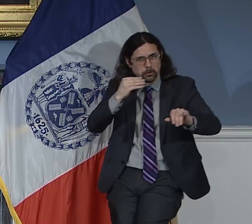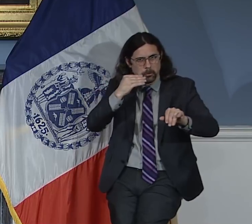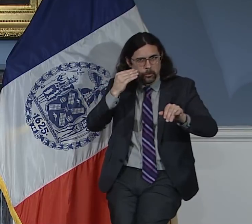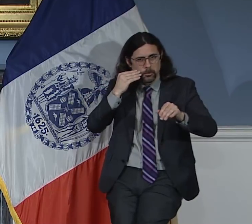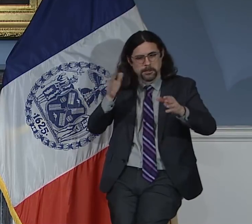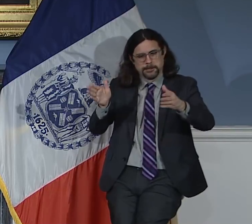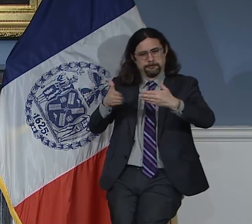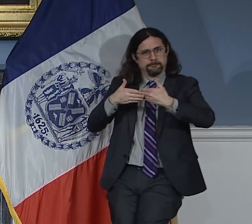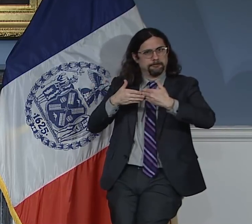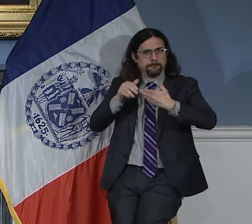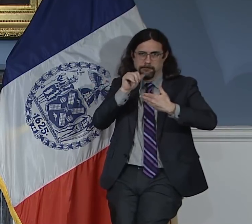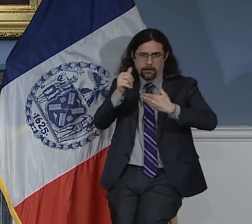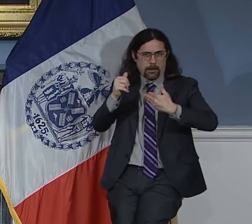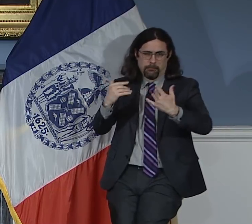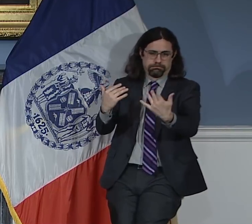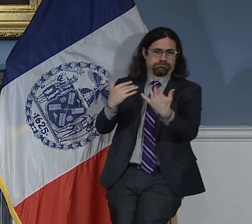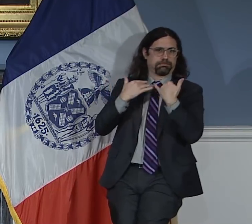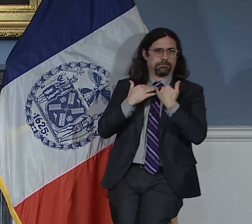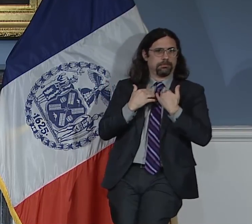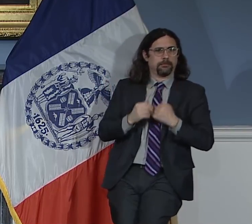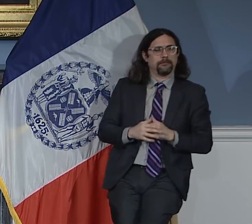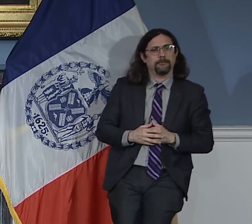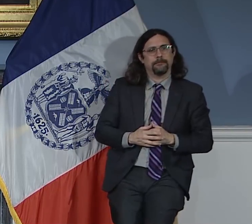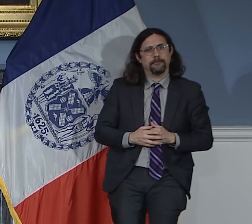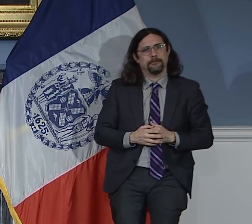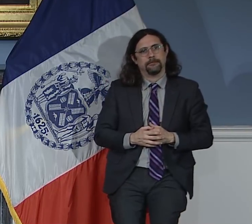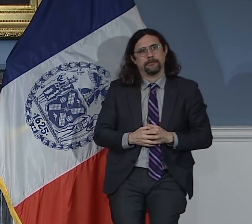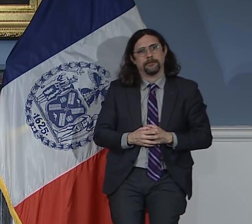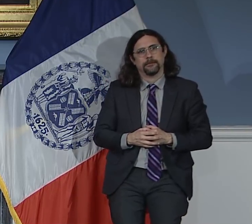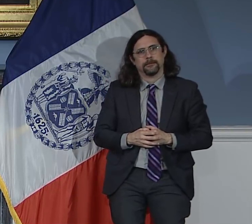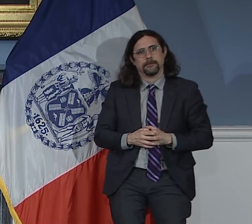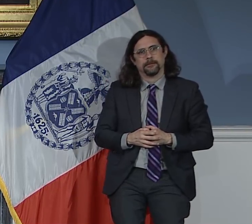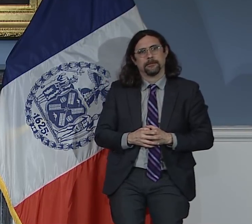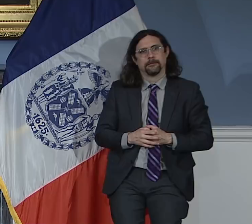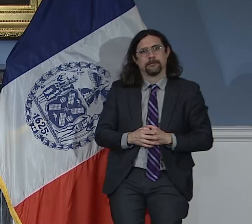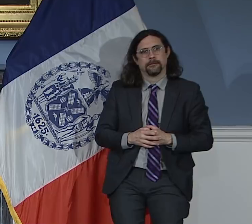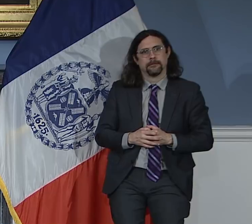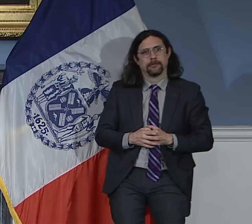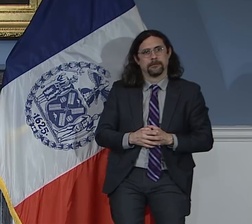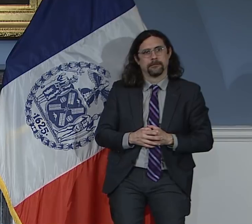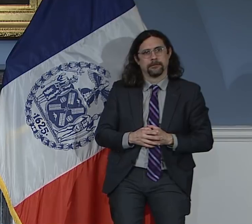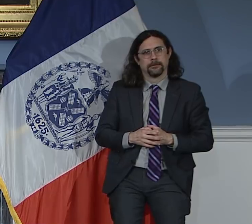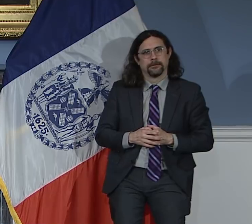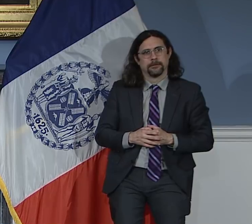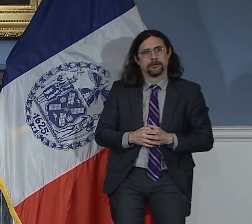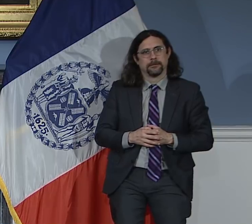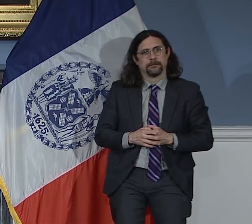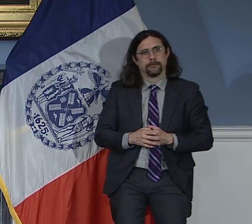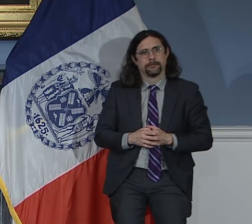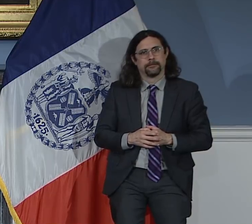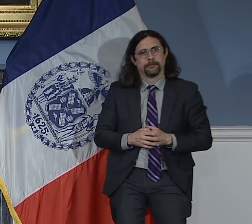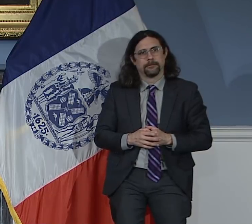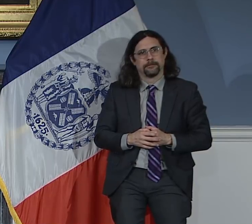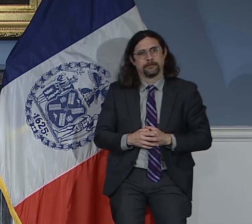TRADITIONAL SERVICES, SOME INDIVIDUALS ARE CHOOSING TO CREE ATMEHO-BEDAS